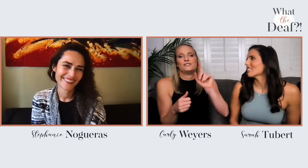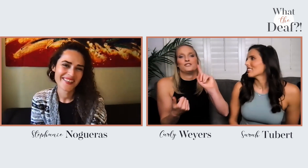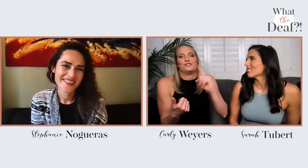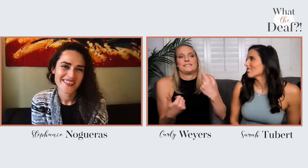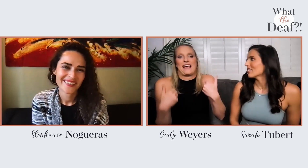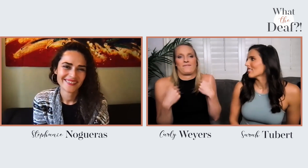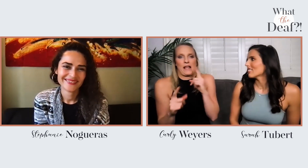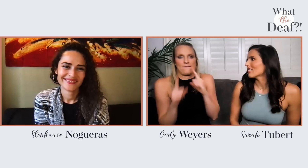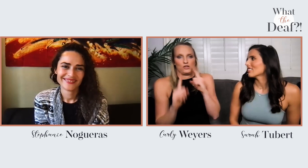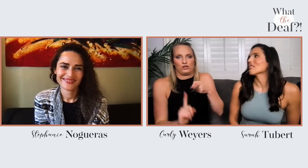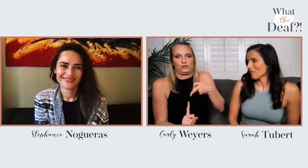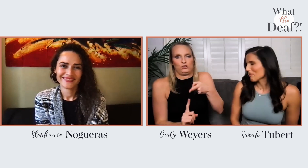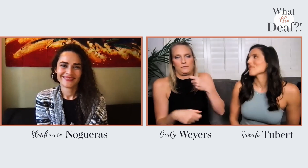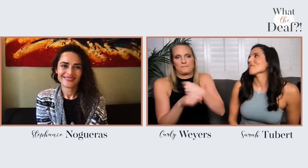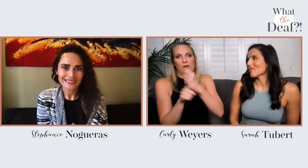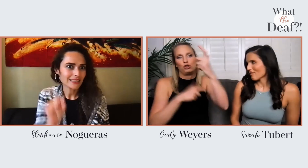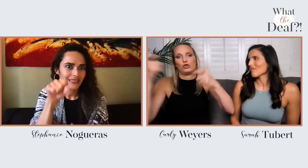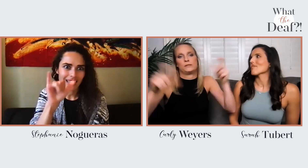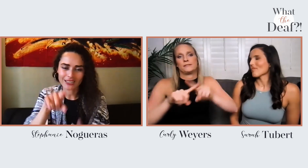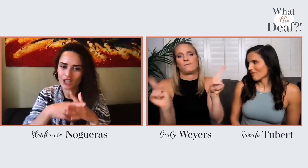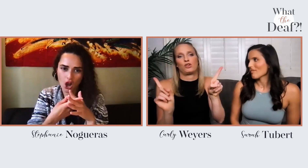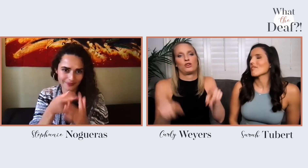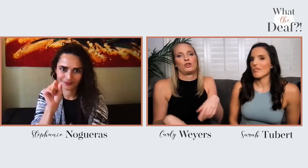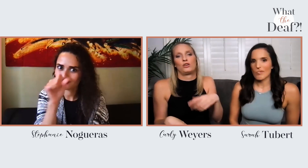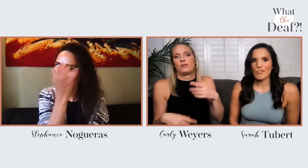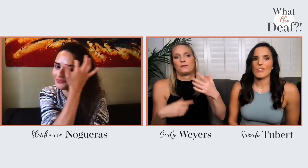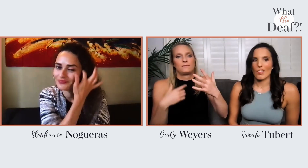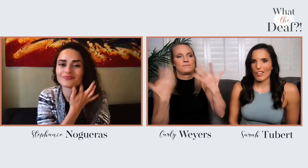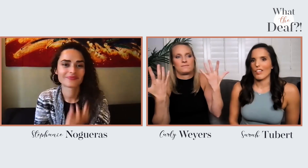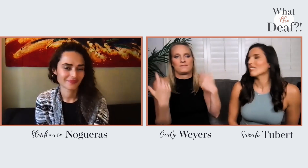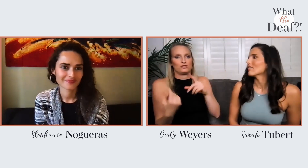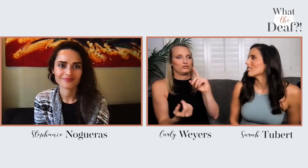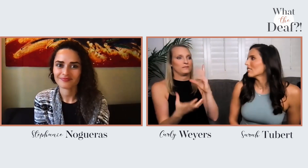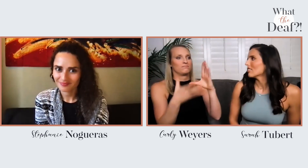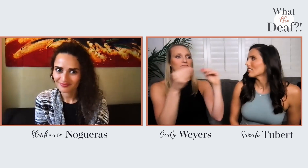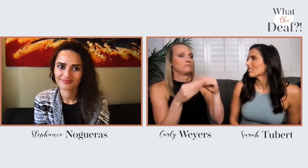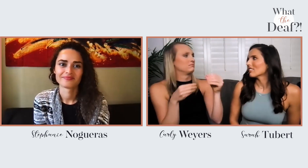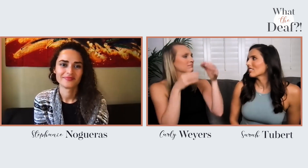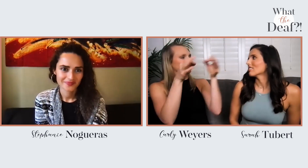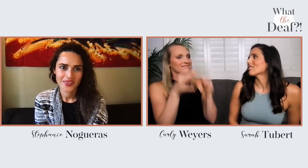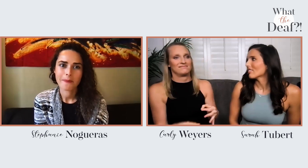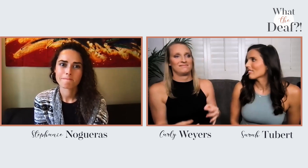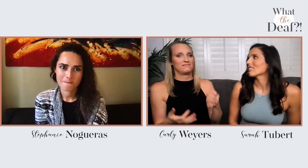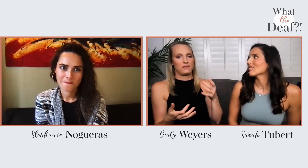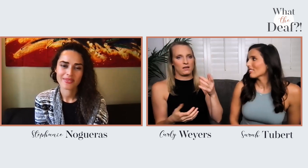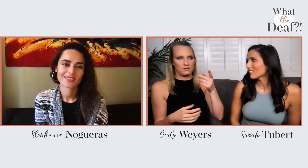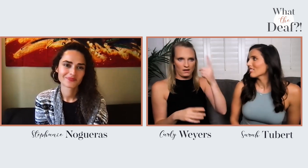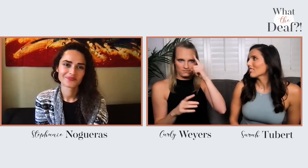Right, and it's just by having conversations, it makes a huge difference, and just sharing experiences and stories.